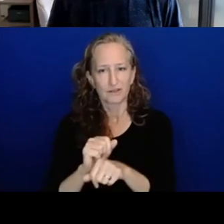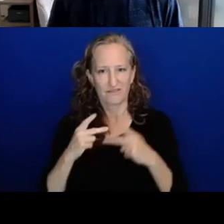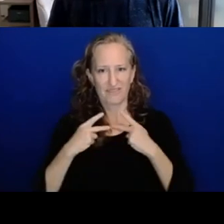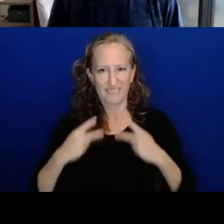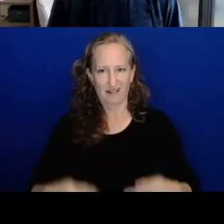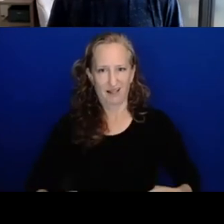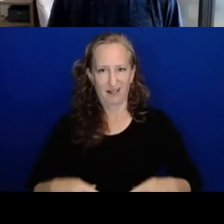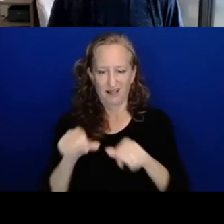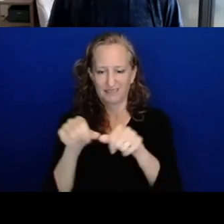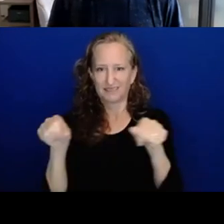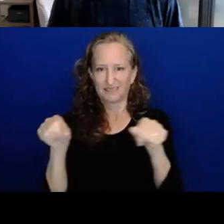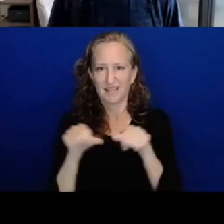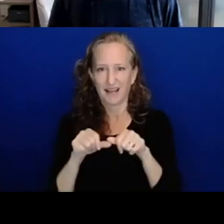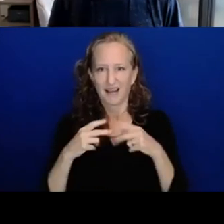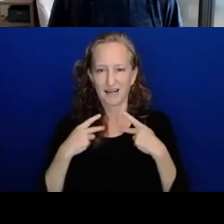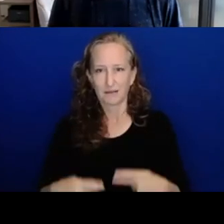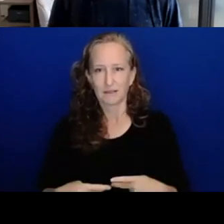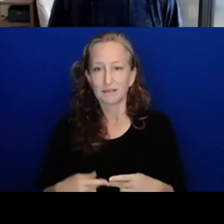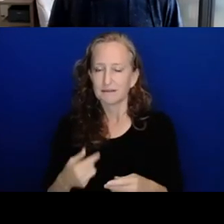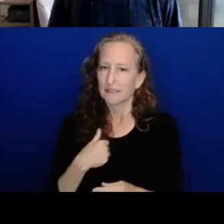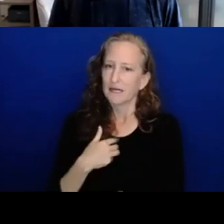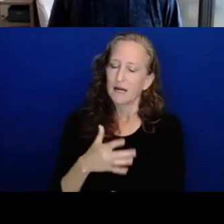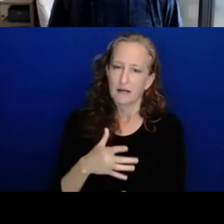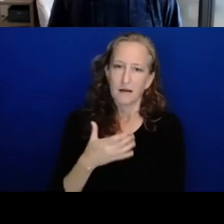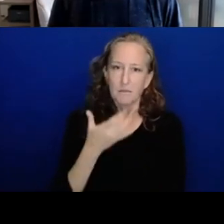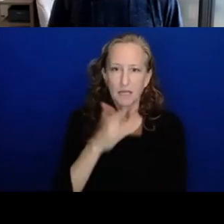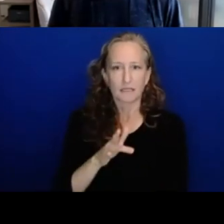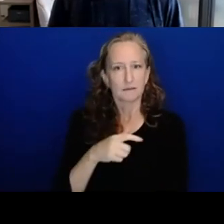And so, you know, what a privilege to be, you know, working with an organization that